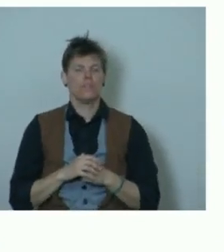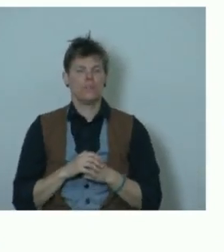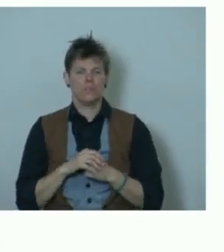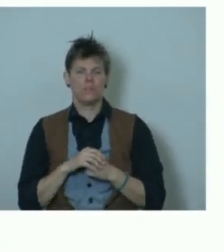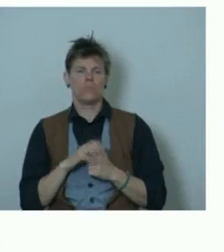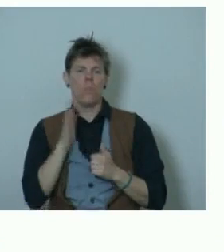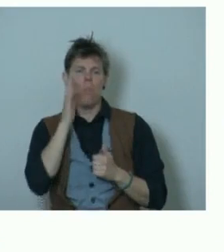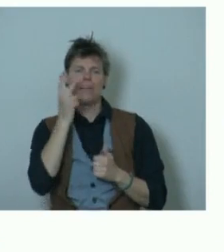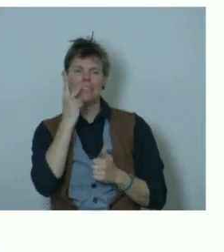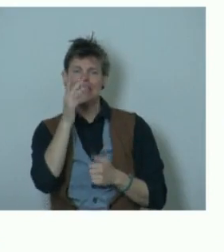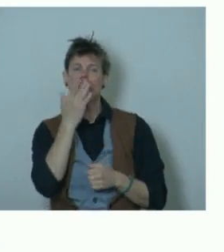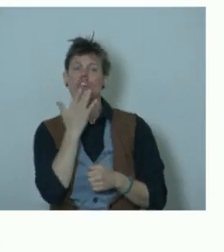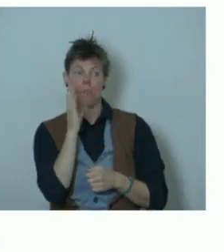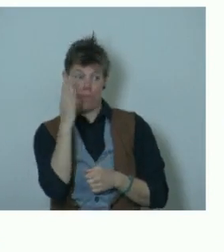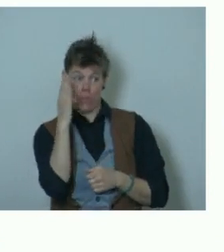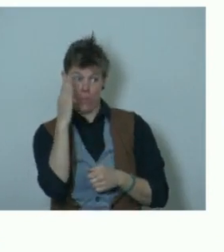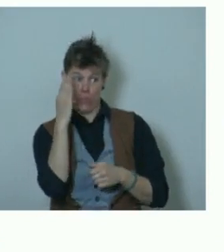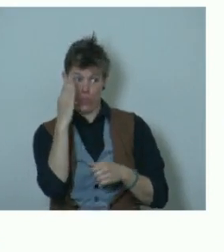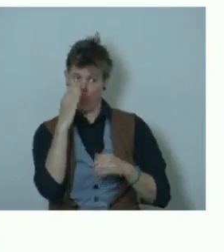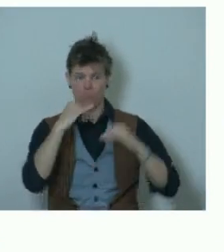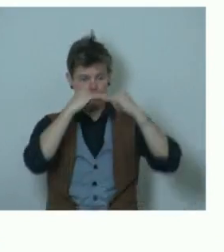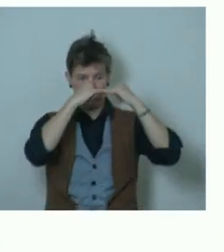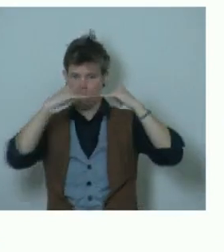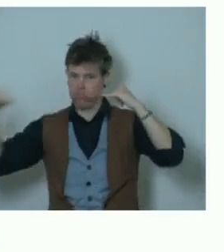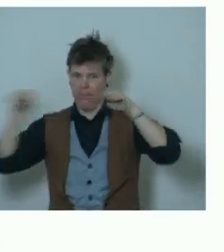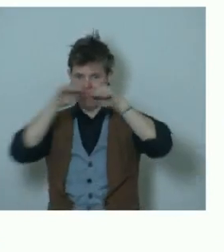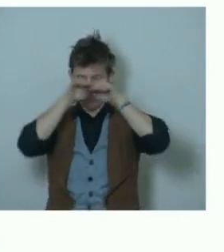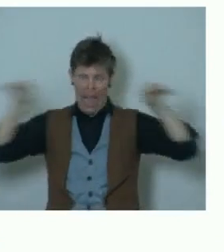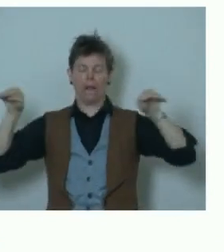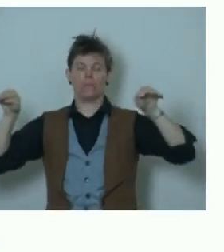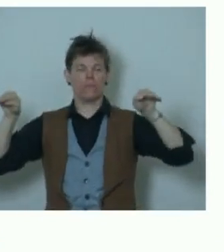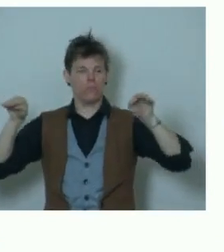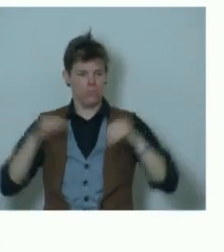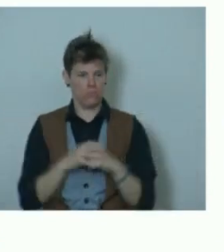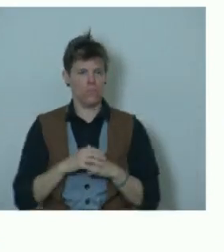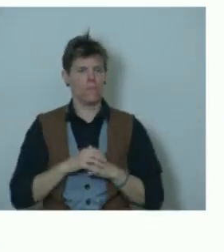THAT IS NOT TRUE FOR EVERY REGION, AND YOU PROBABLY FIGURED THAT OUT.